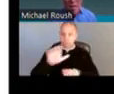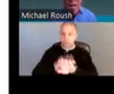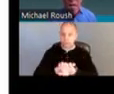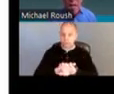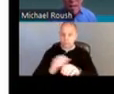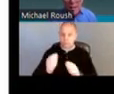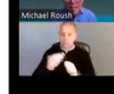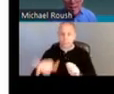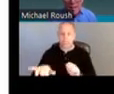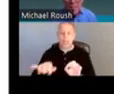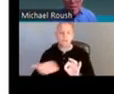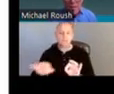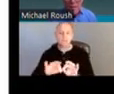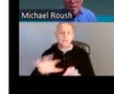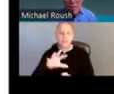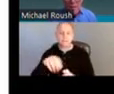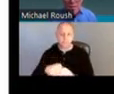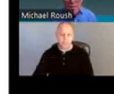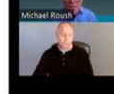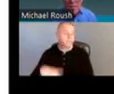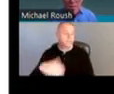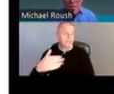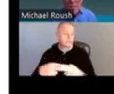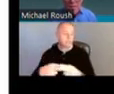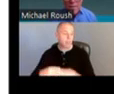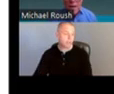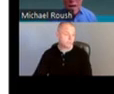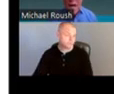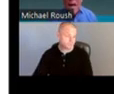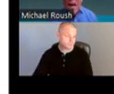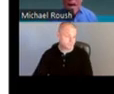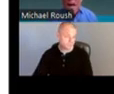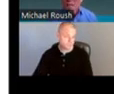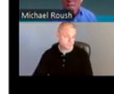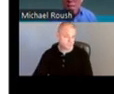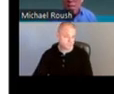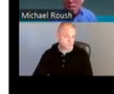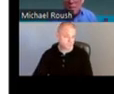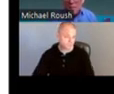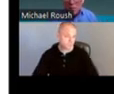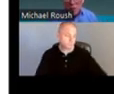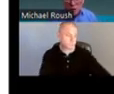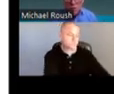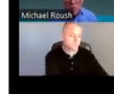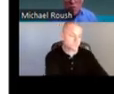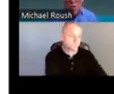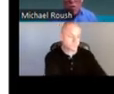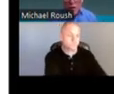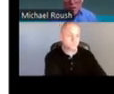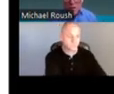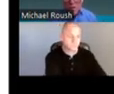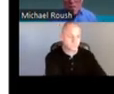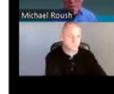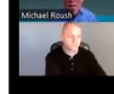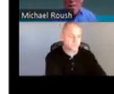Position the window to sit on top of the embedded captioning.